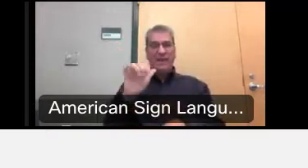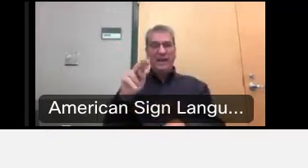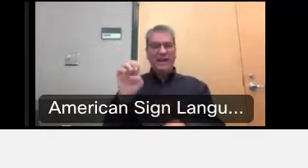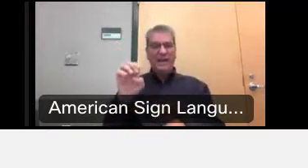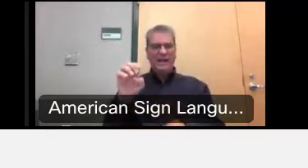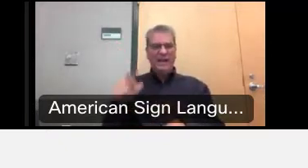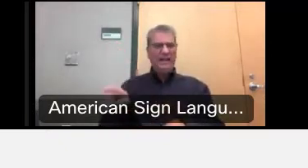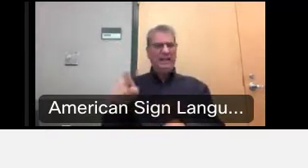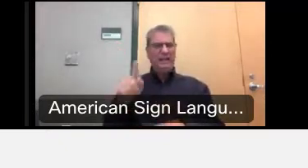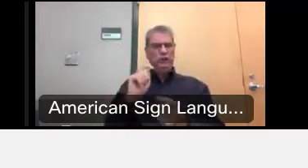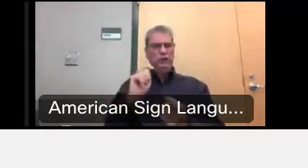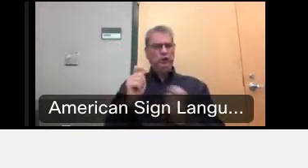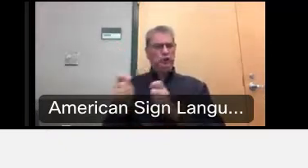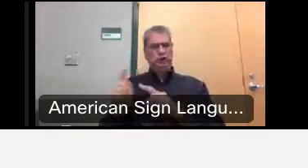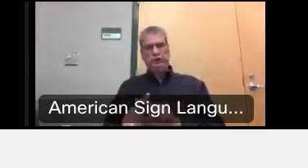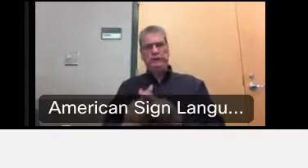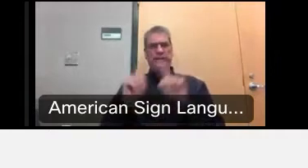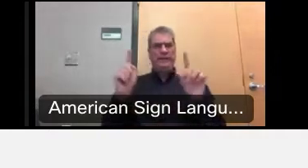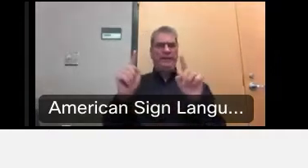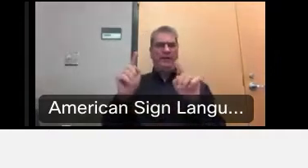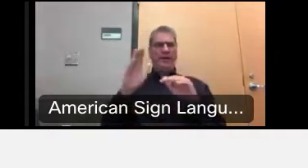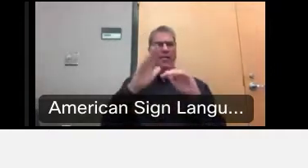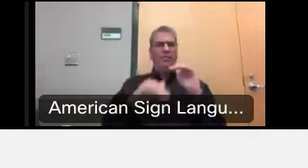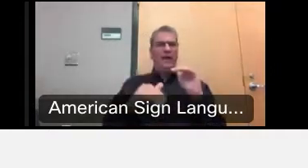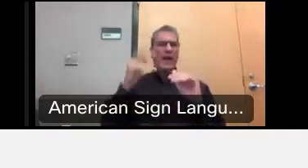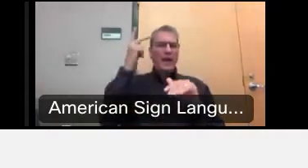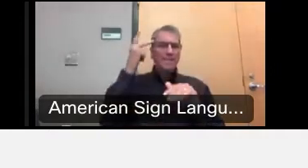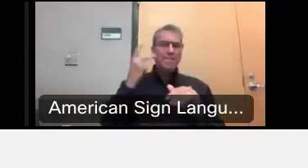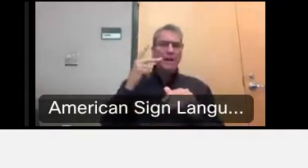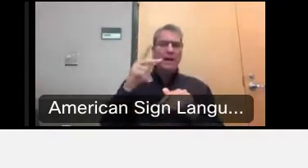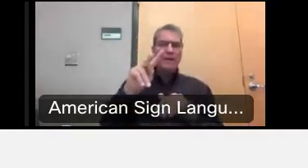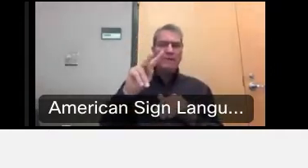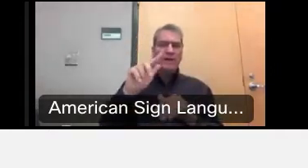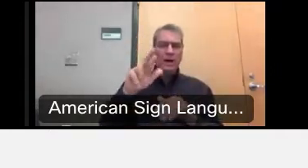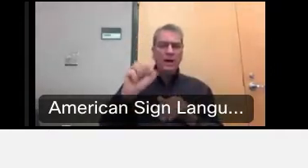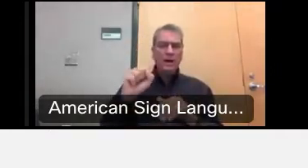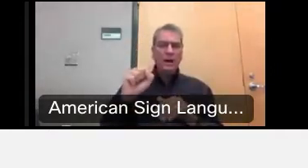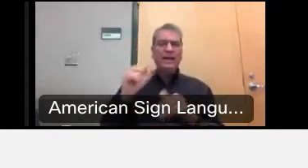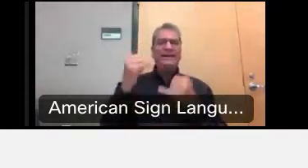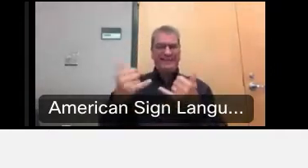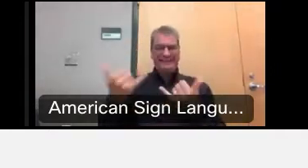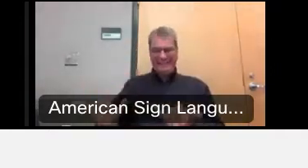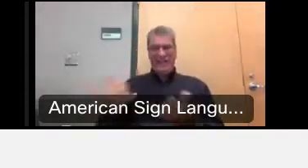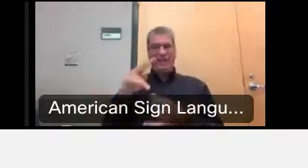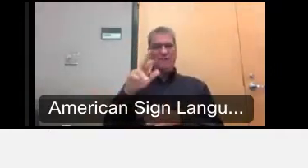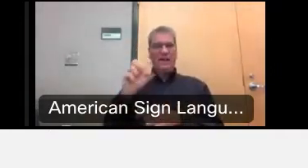differently than the parent virus did. But it's almost as, if it is a different virus.